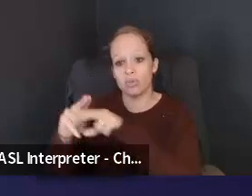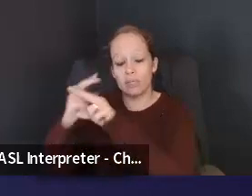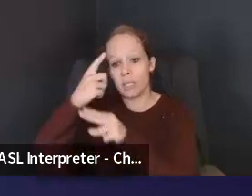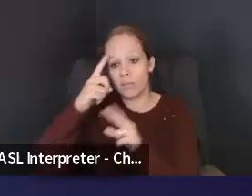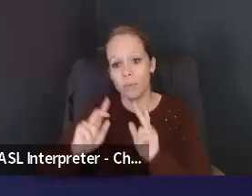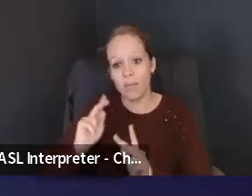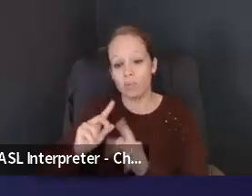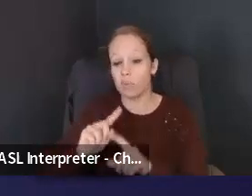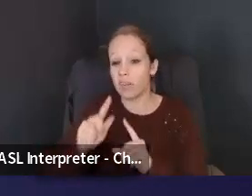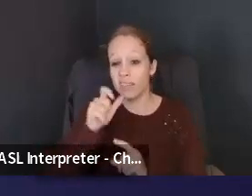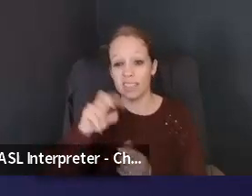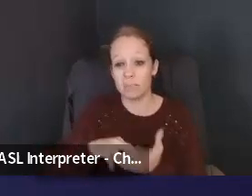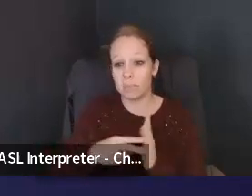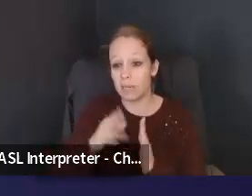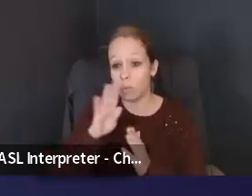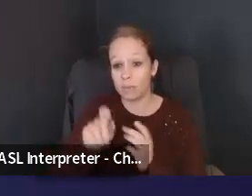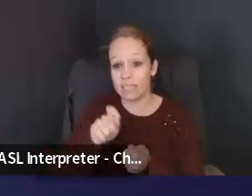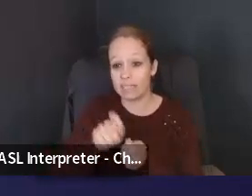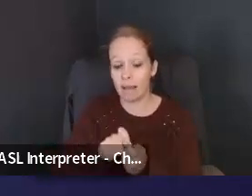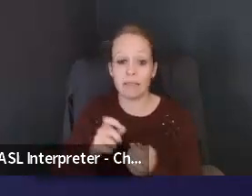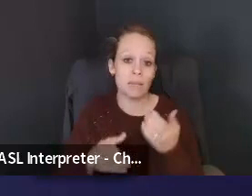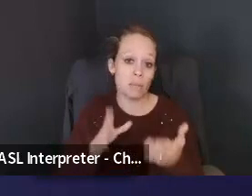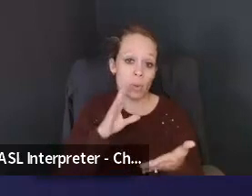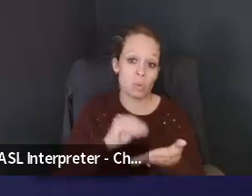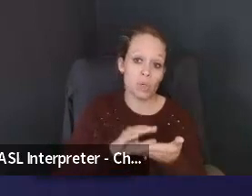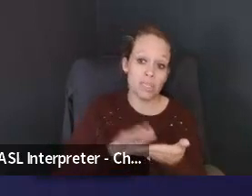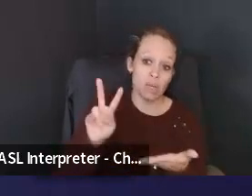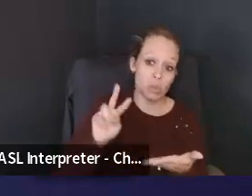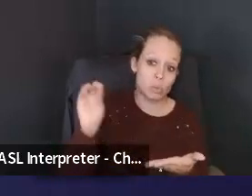that doesn't mean that it's going to be exact. Like, you might put in a 2% raise and someone gets